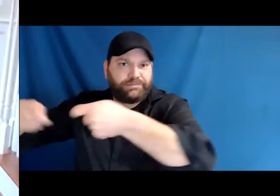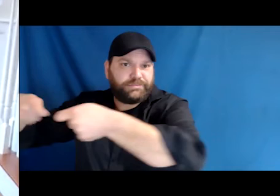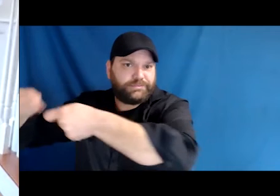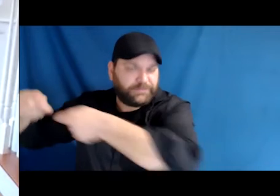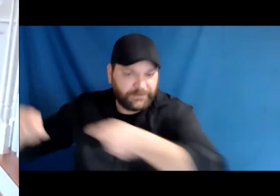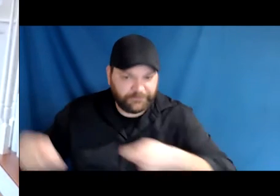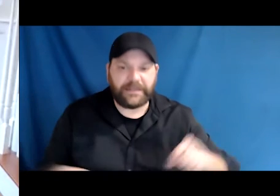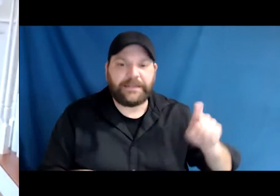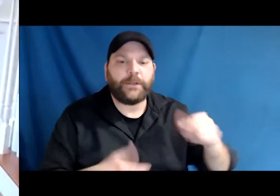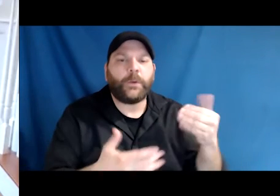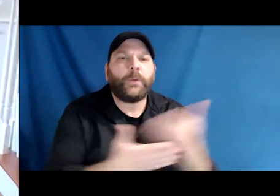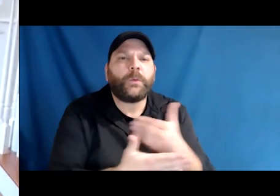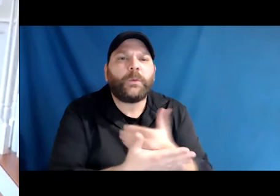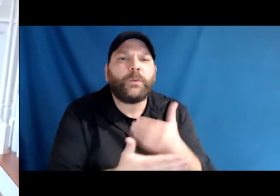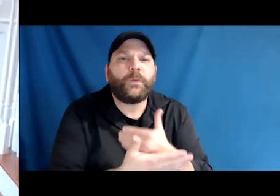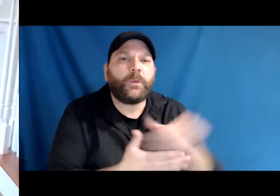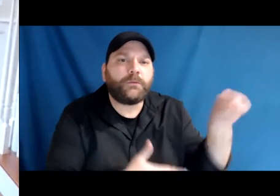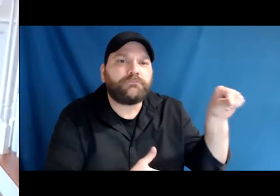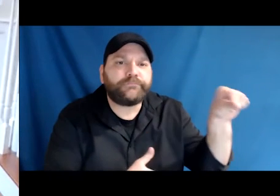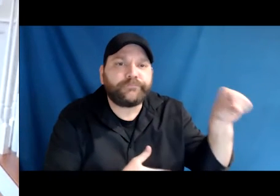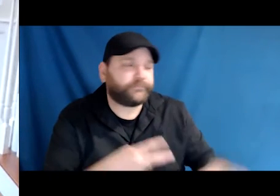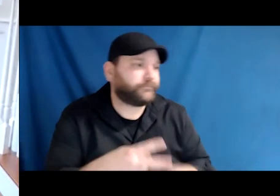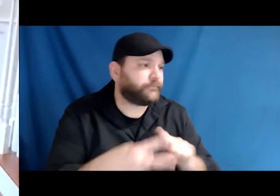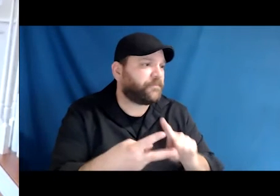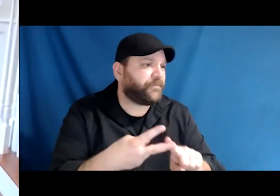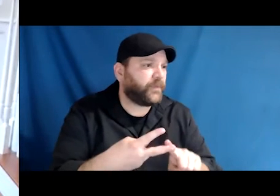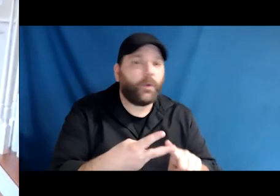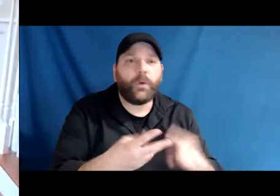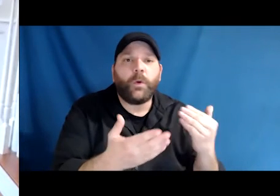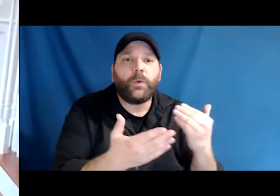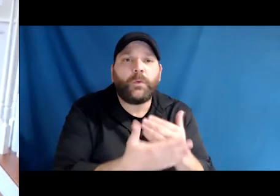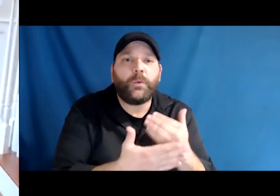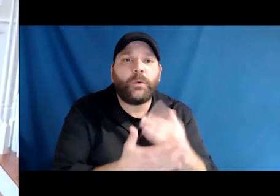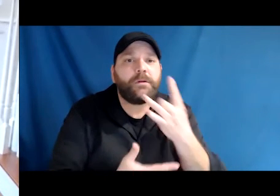and led an extensive campus-wide HVAC and water systems upgrade project.